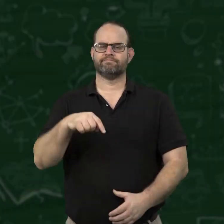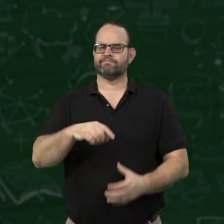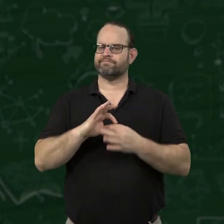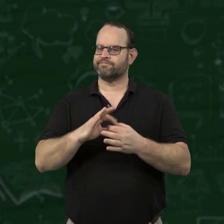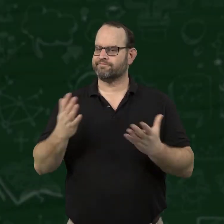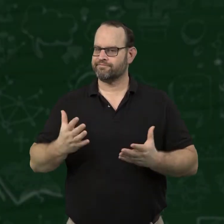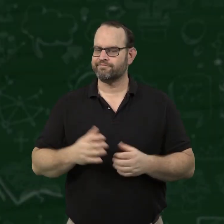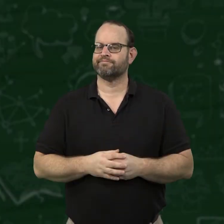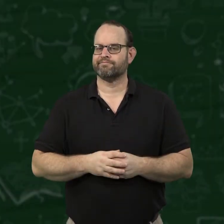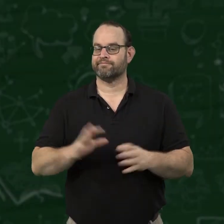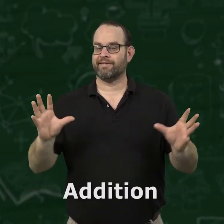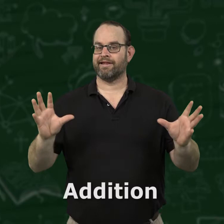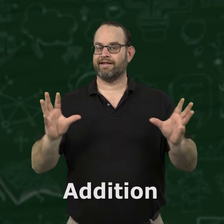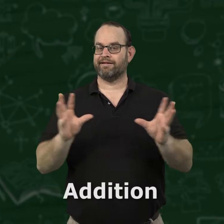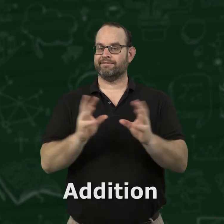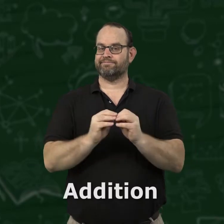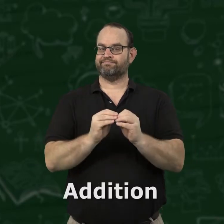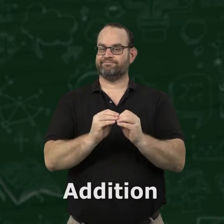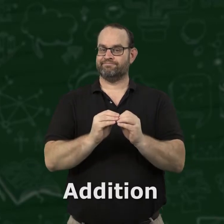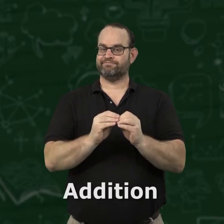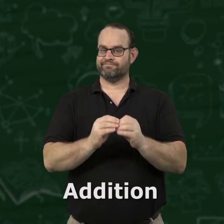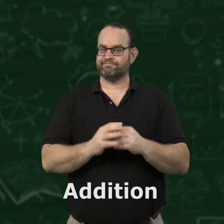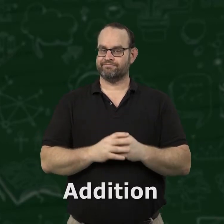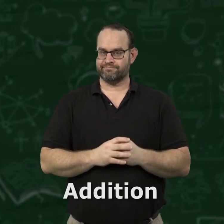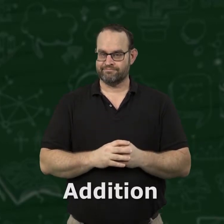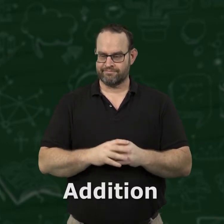Now let’s talk about addition.